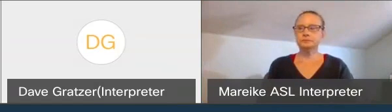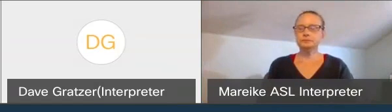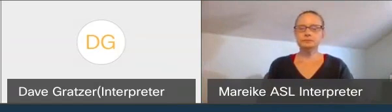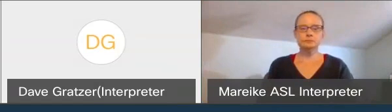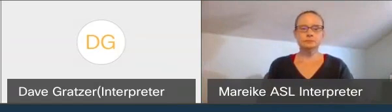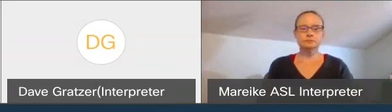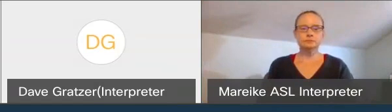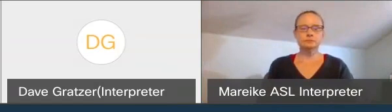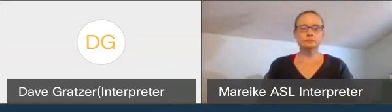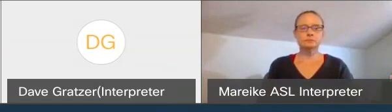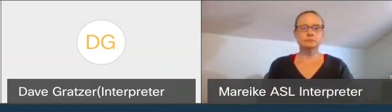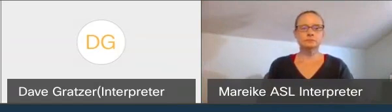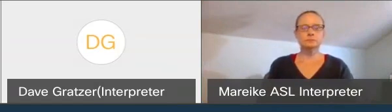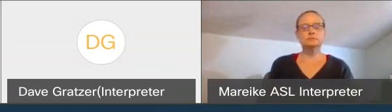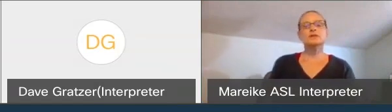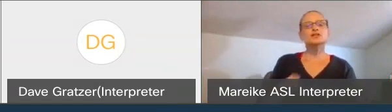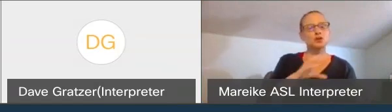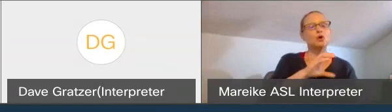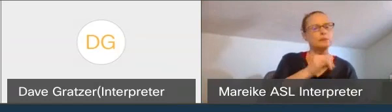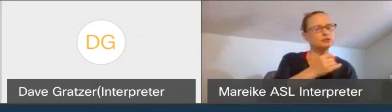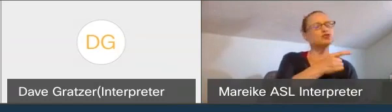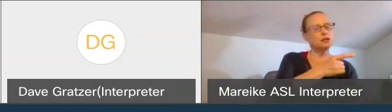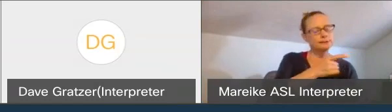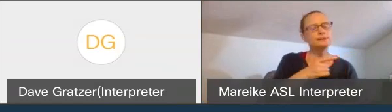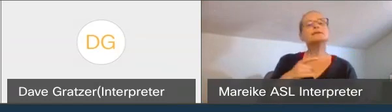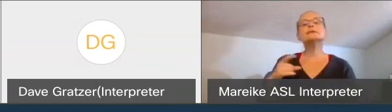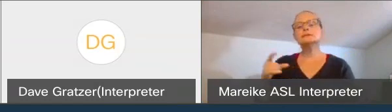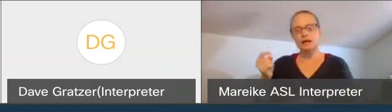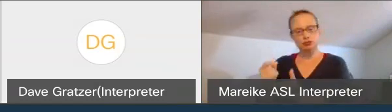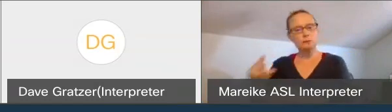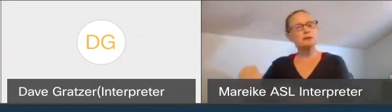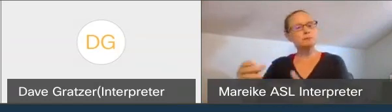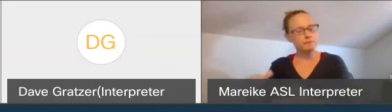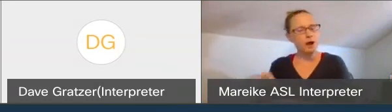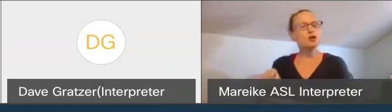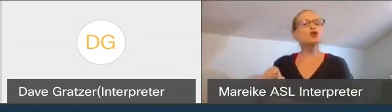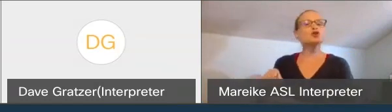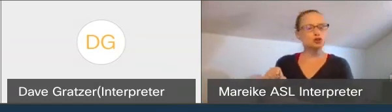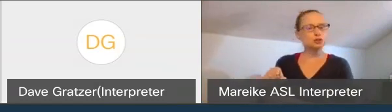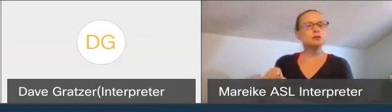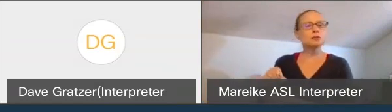So just as there's the criminal justice side, there's also the treatment providers as well. Uh, the Downtown Billings Alliance